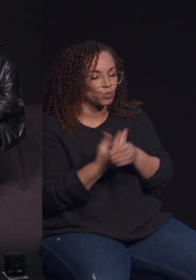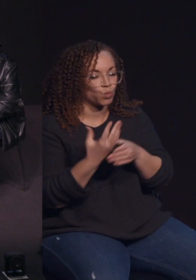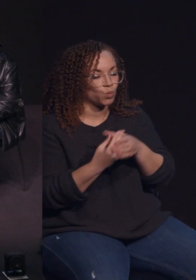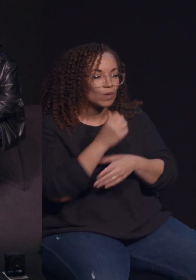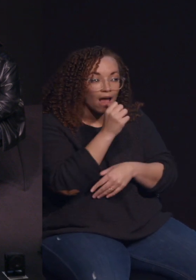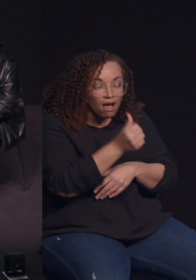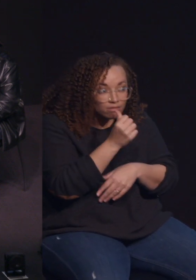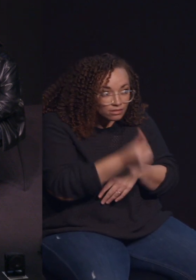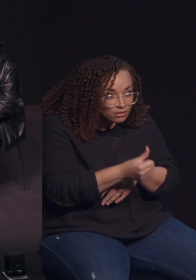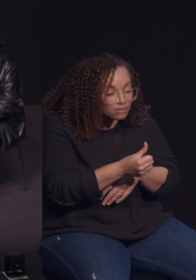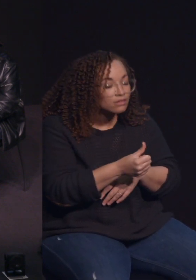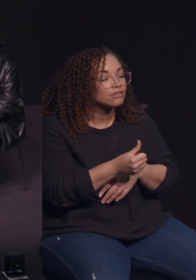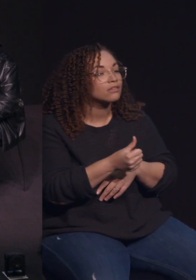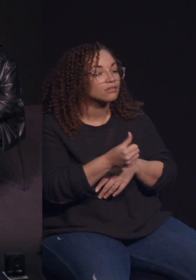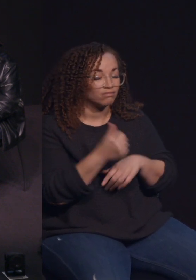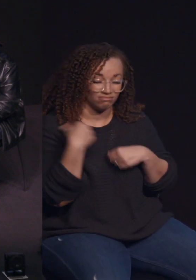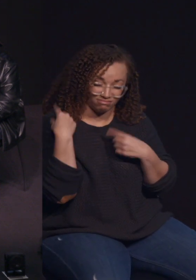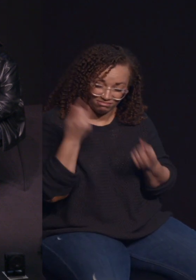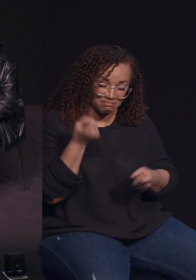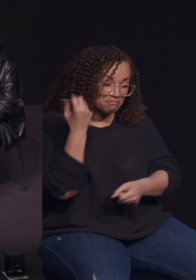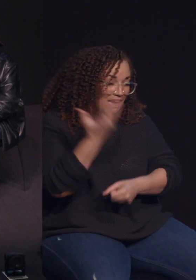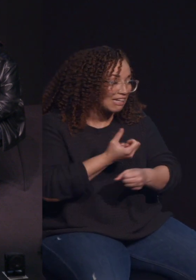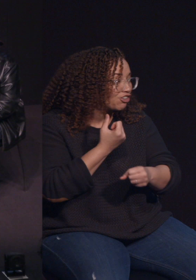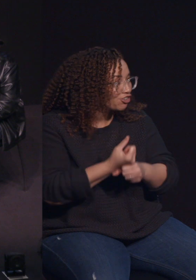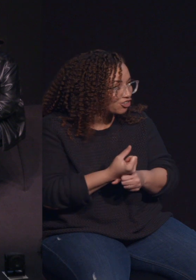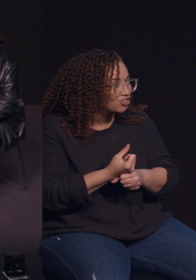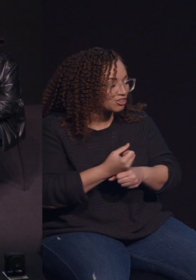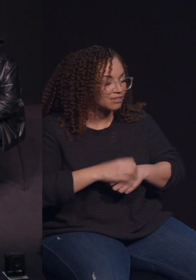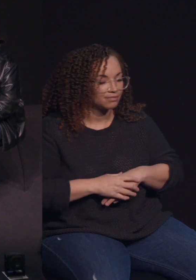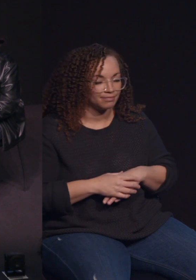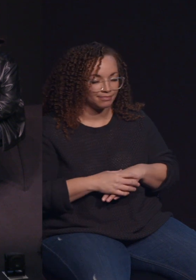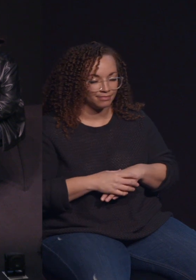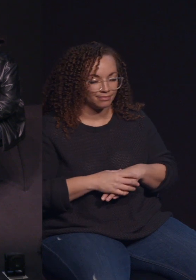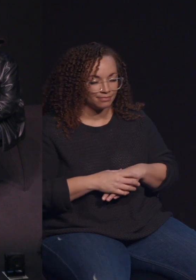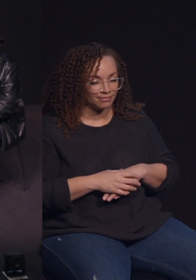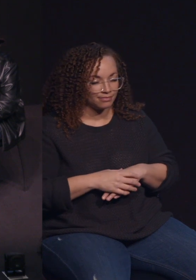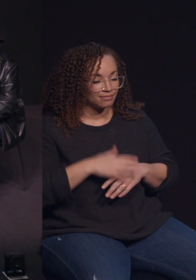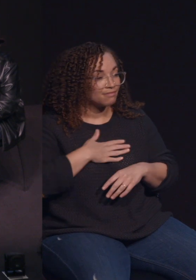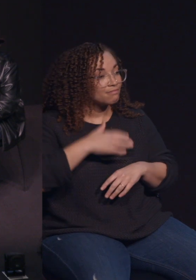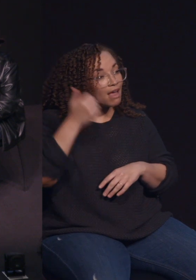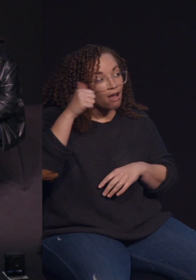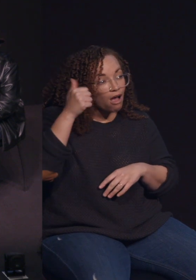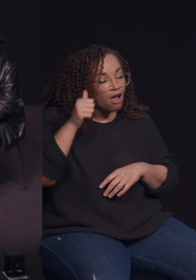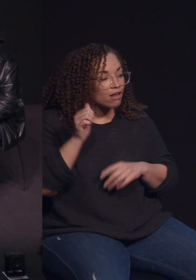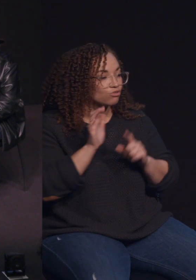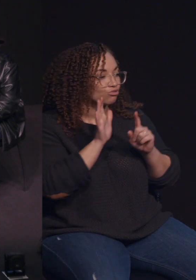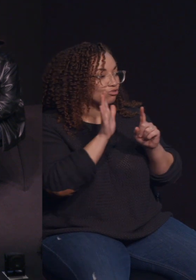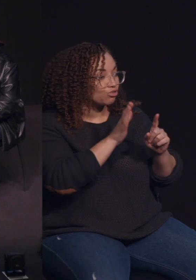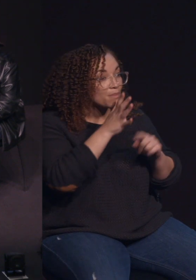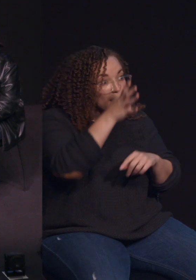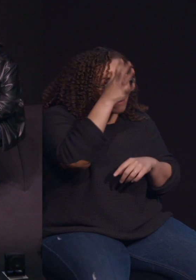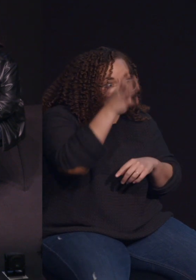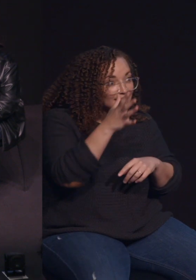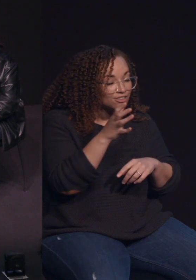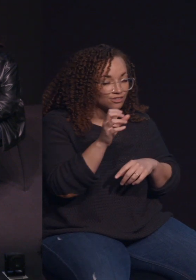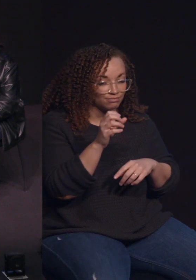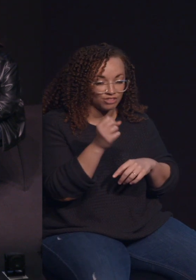and then on farms that her parents sharecropped and then